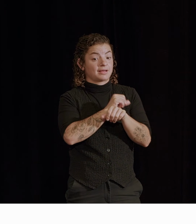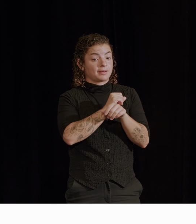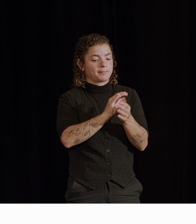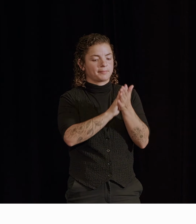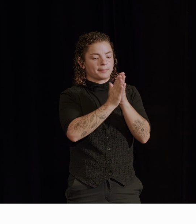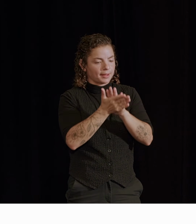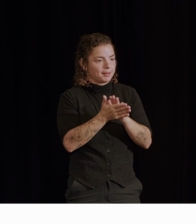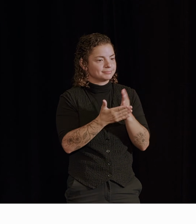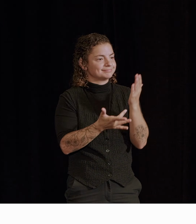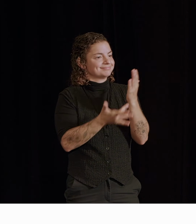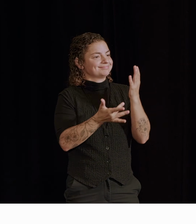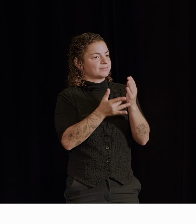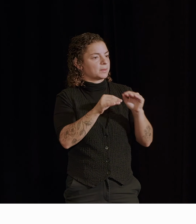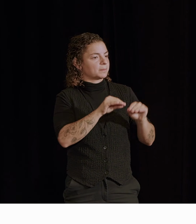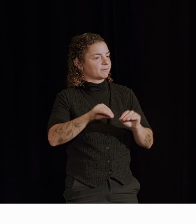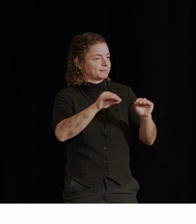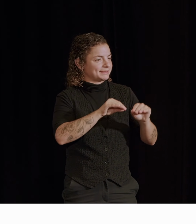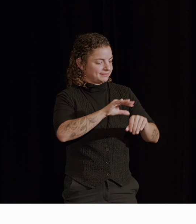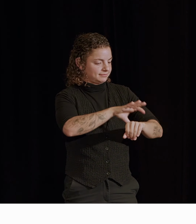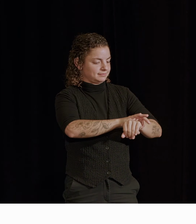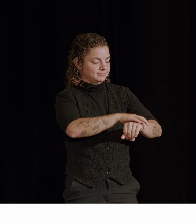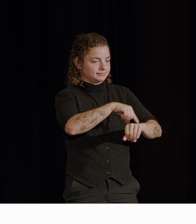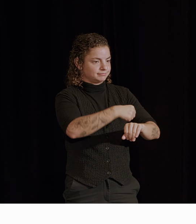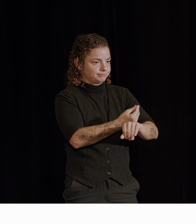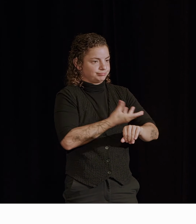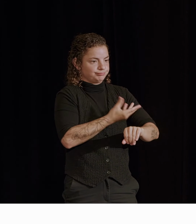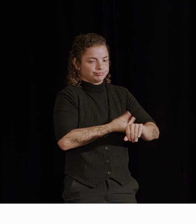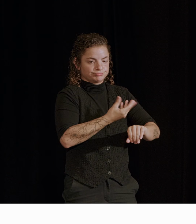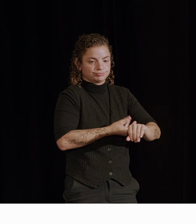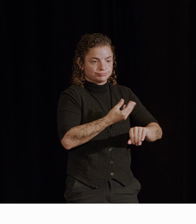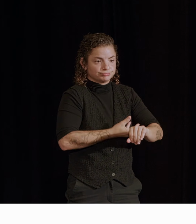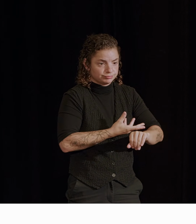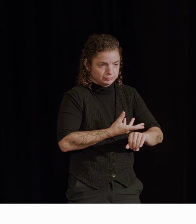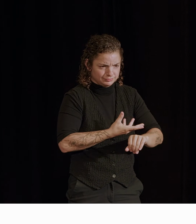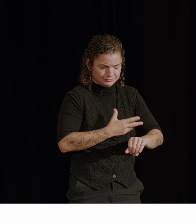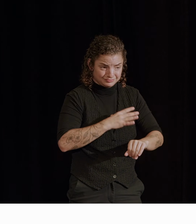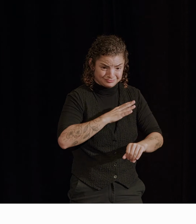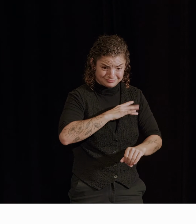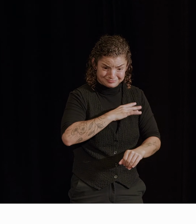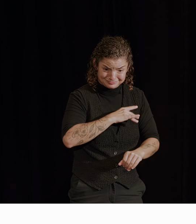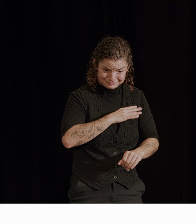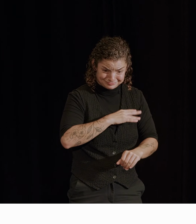What makes this especially compelling for accessibility use cases is its sensitivity.